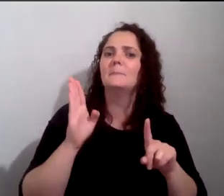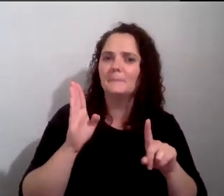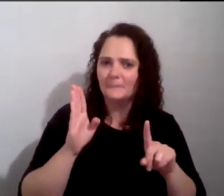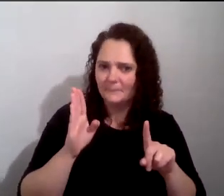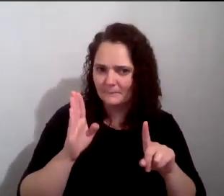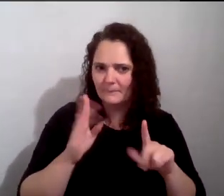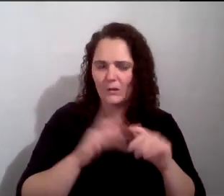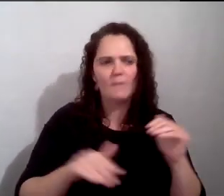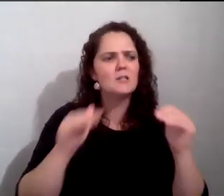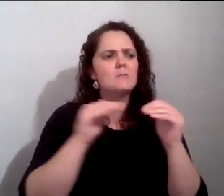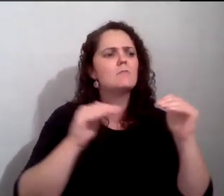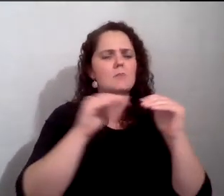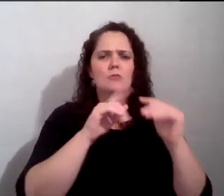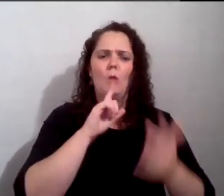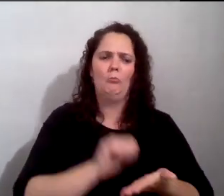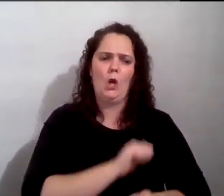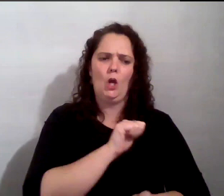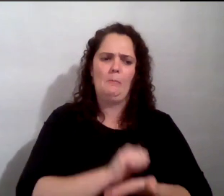art for portraits are really changing and the proper ways